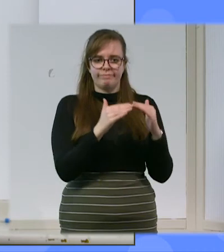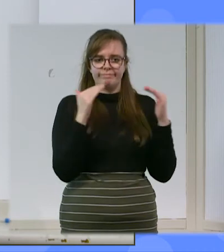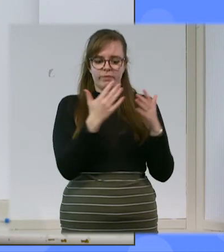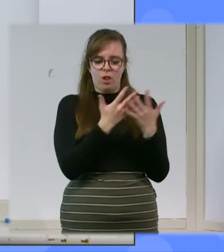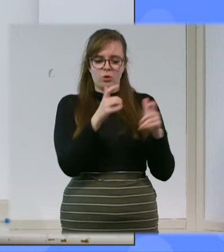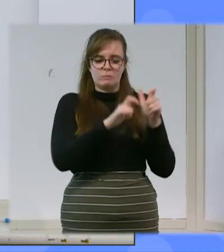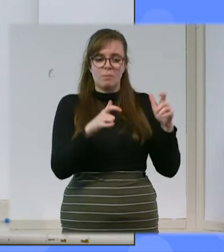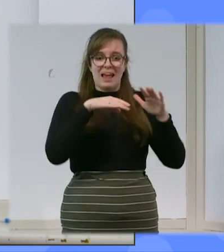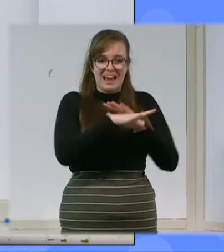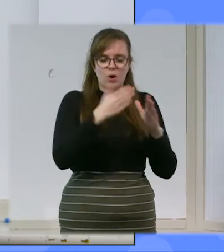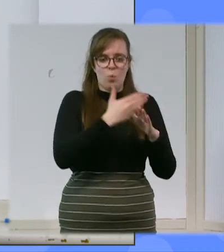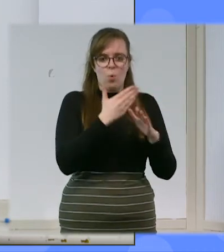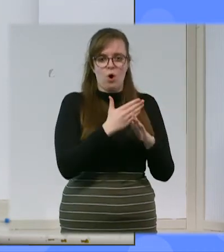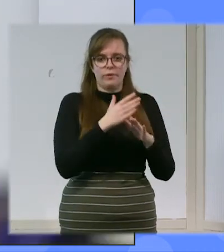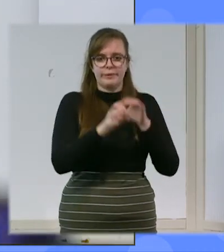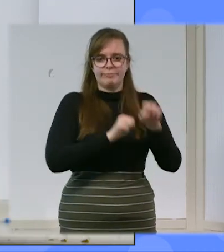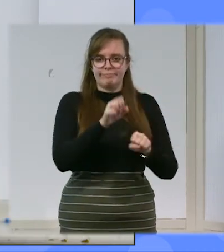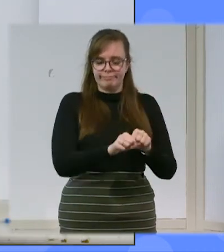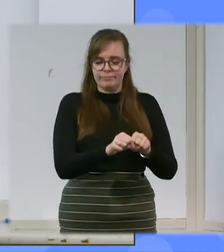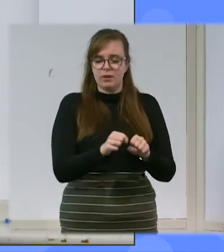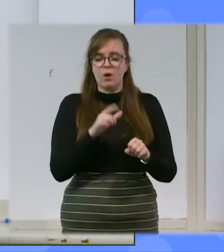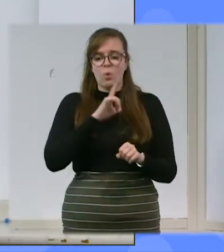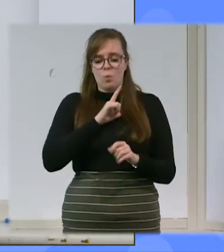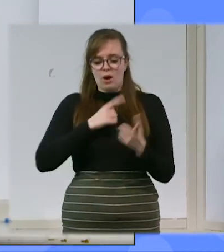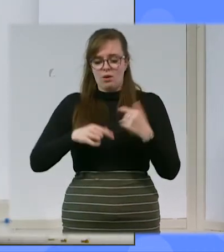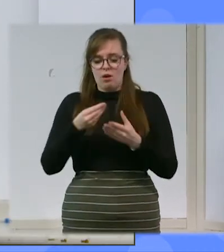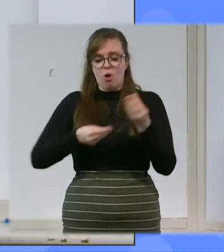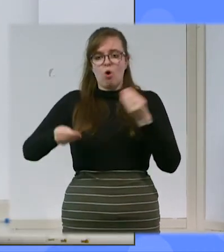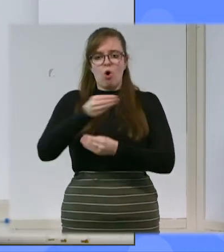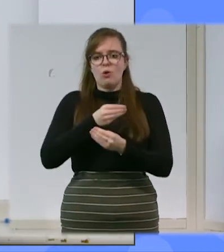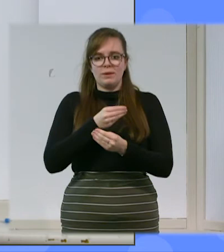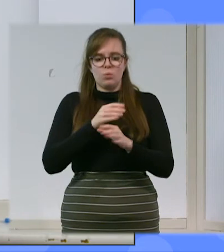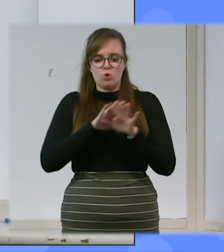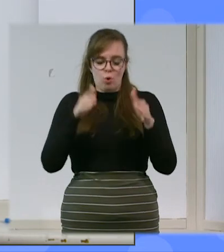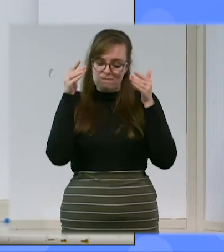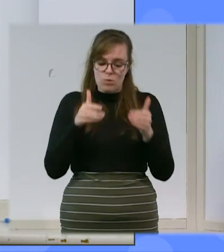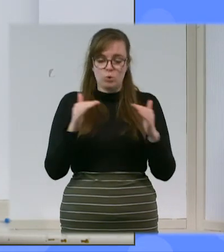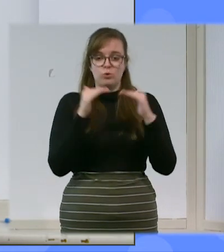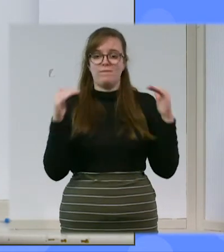because as an economy we simply don't have fear work at the heart of it what